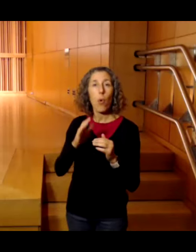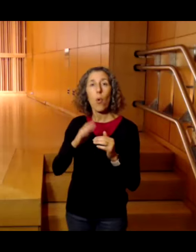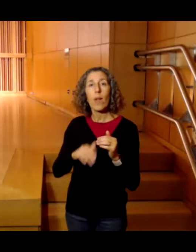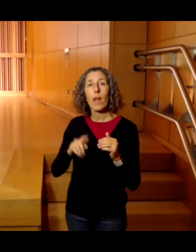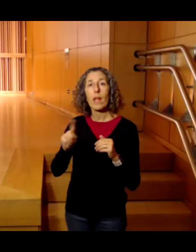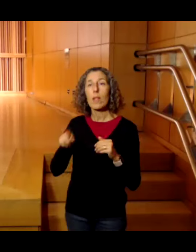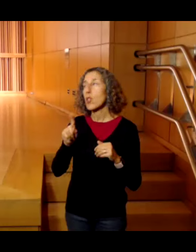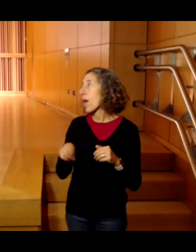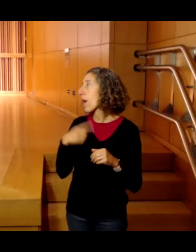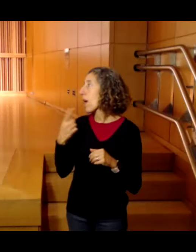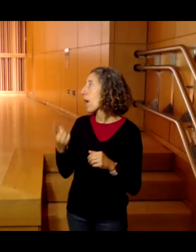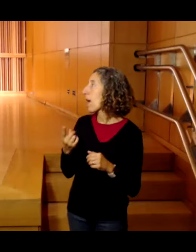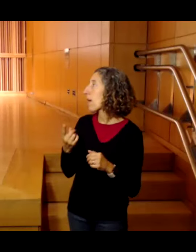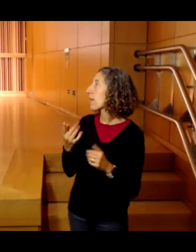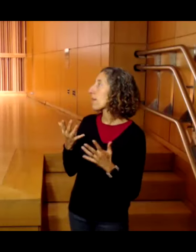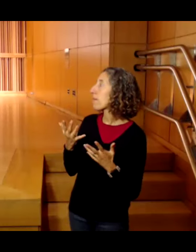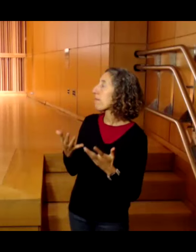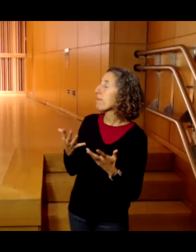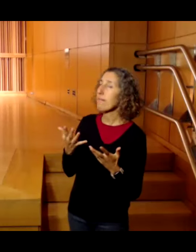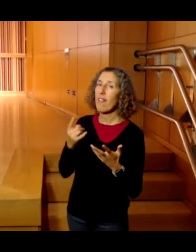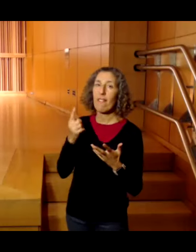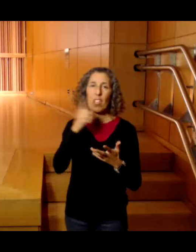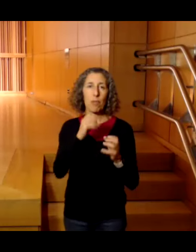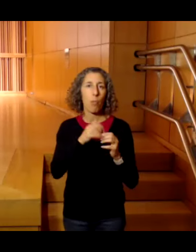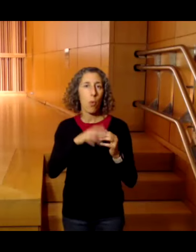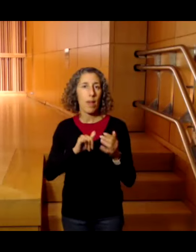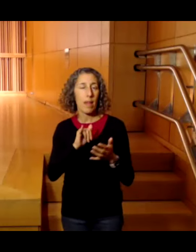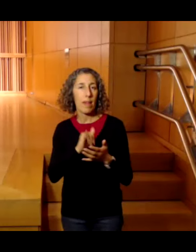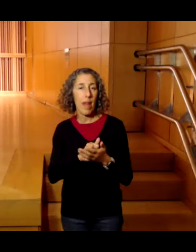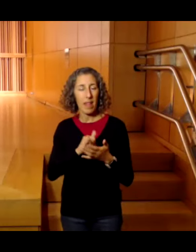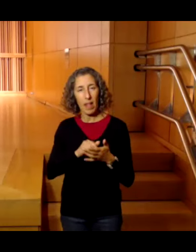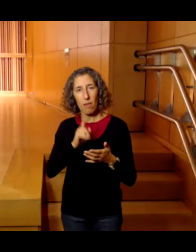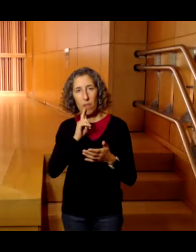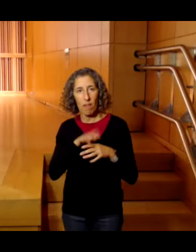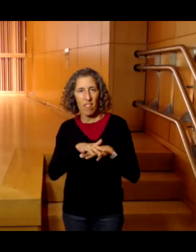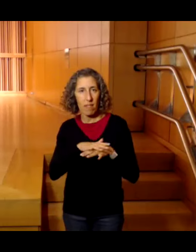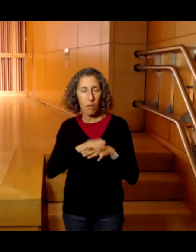It stemmed from what he says, quote, the visceral, self-concerned, self-.